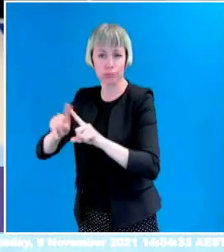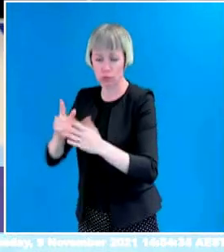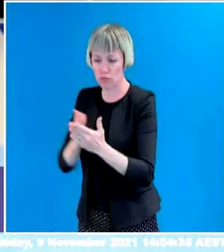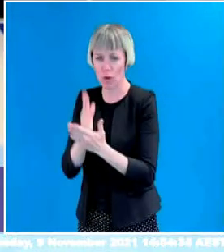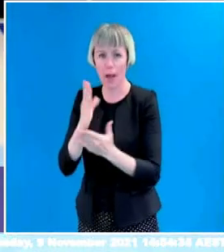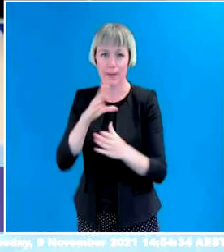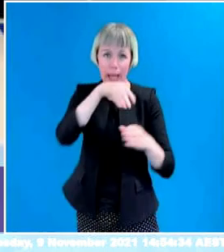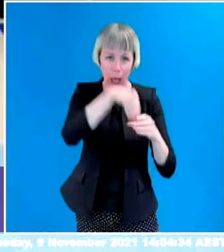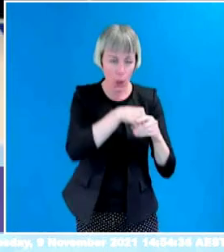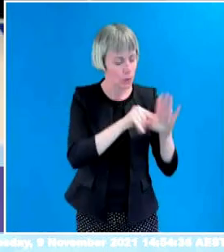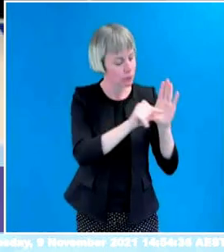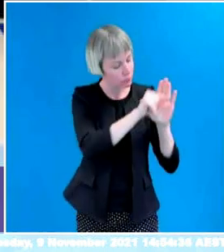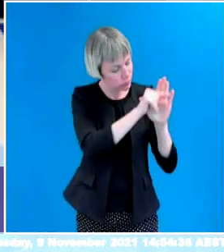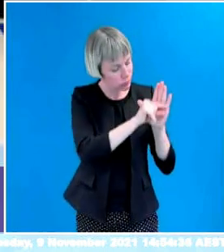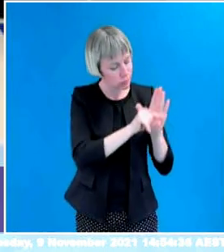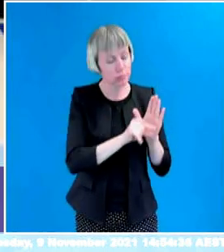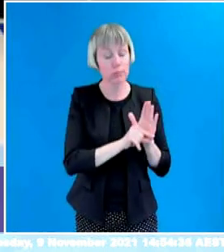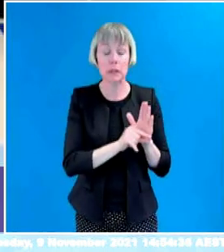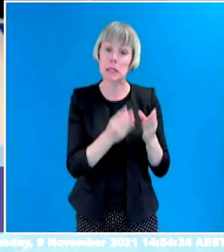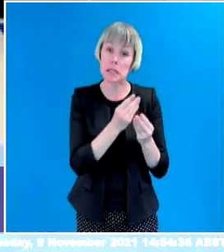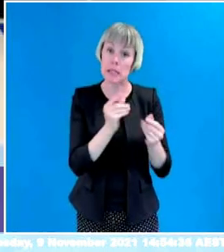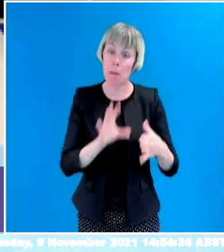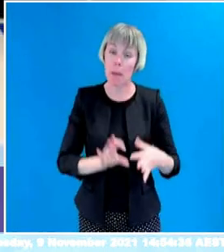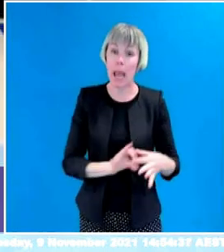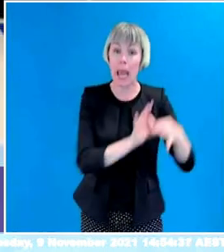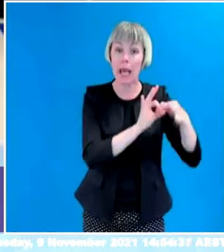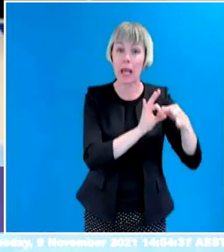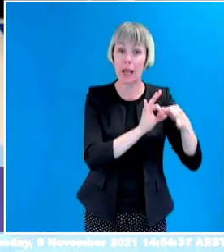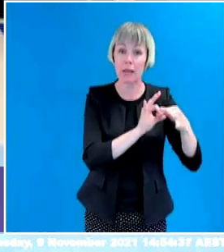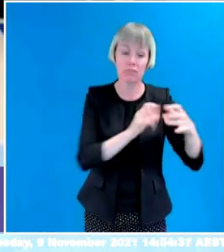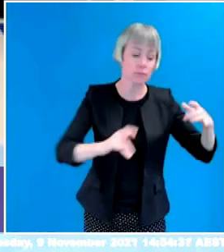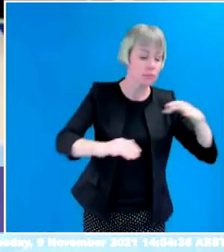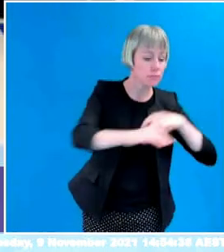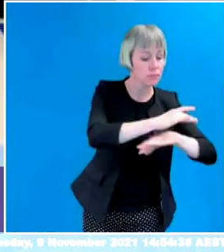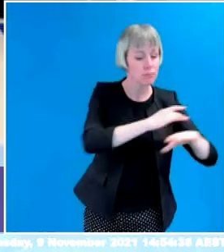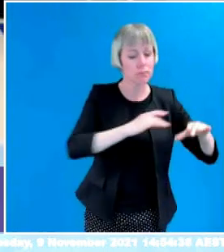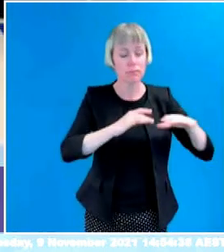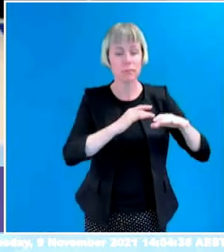and political, some of which fall into more traditional economic and social and some of which are a hybrid.